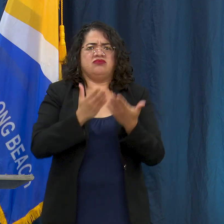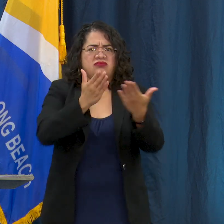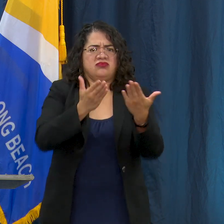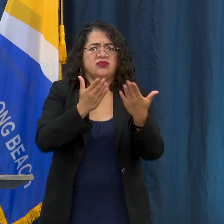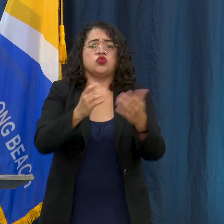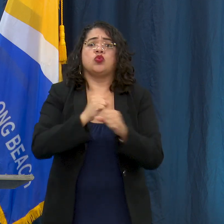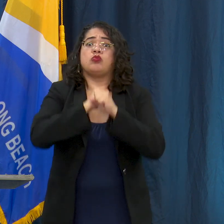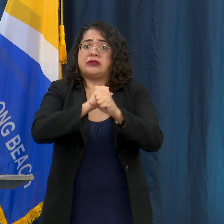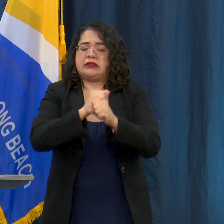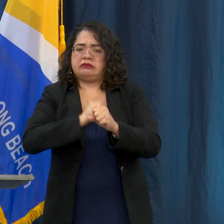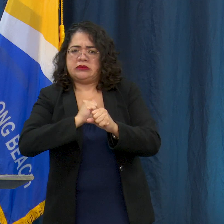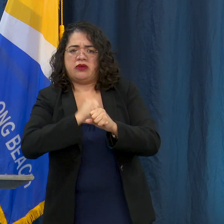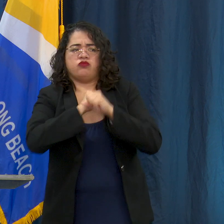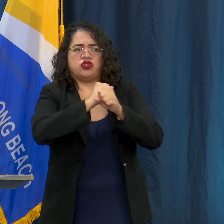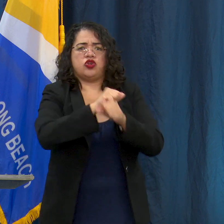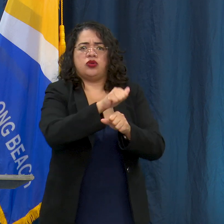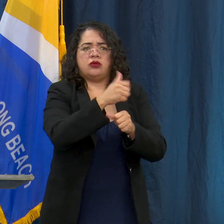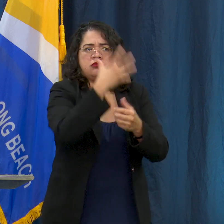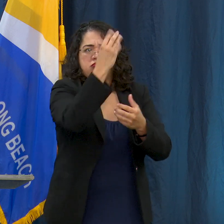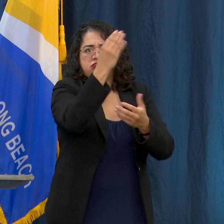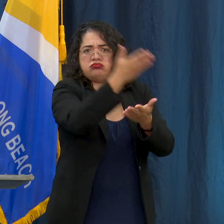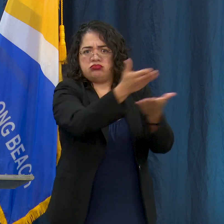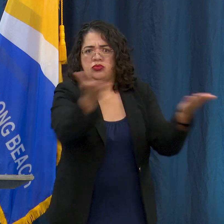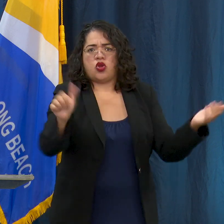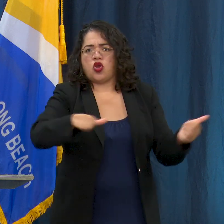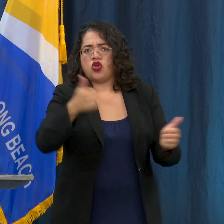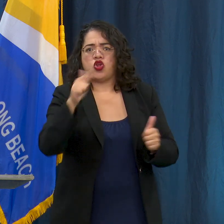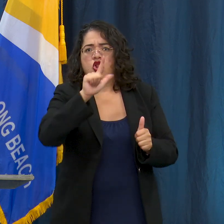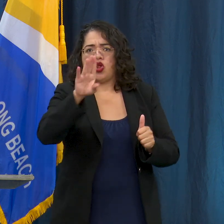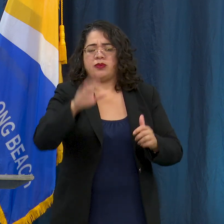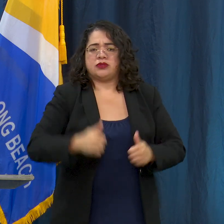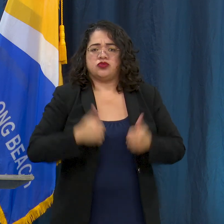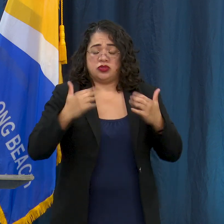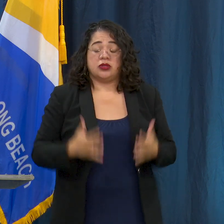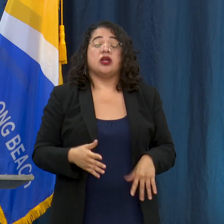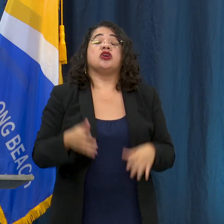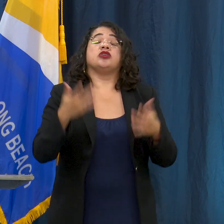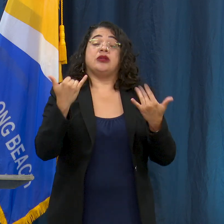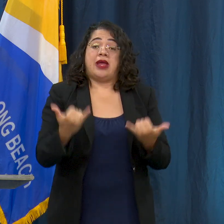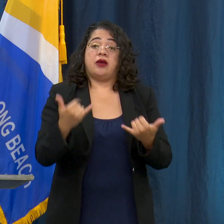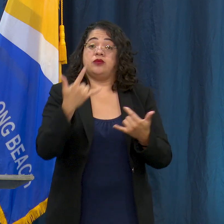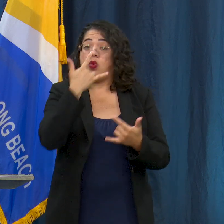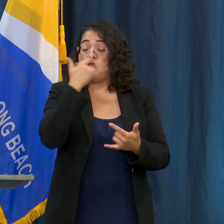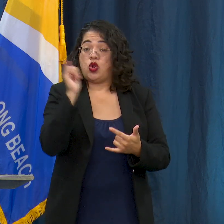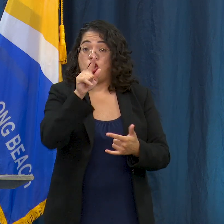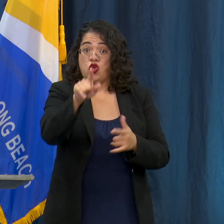While I'm giving these tips of what to do if you do leave your residence, I just